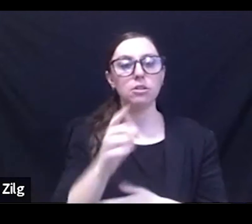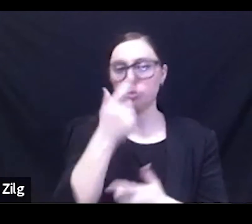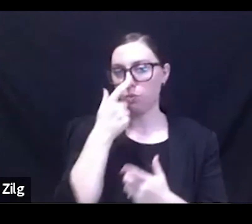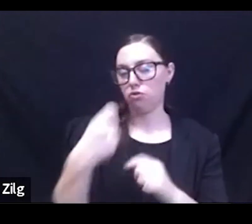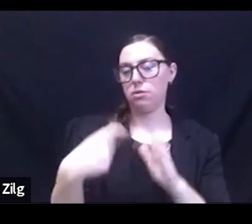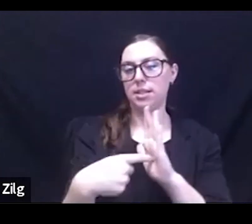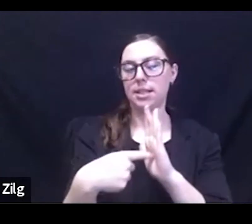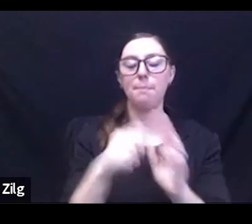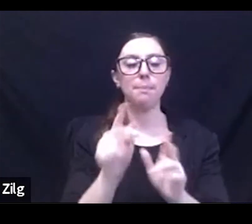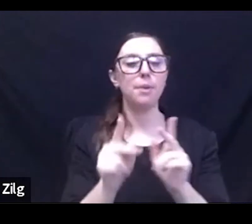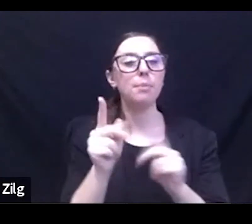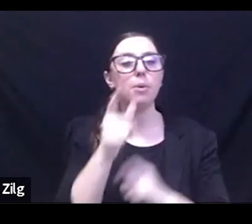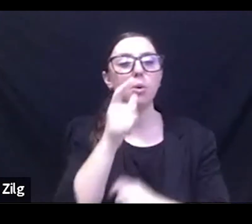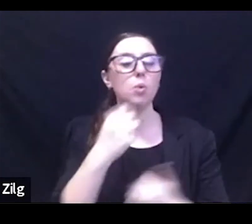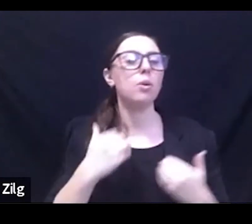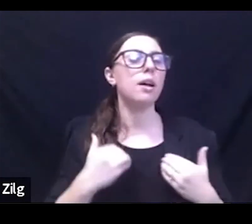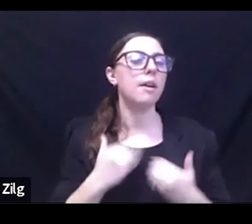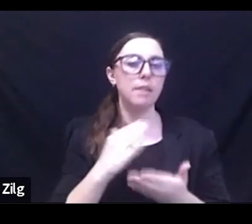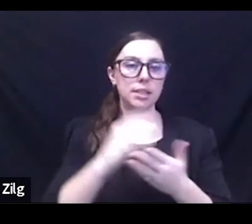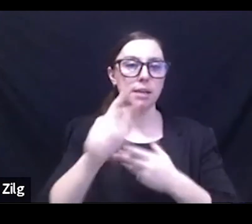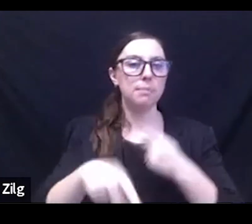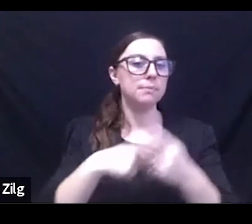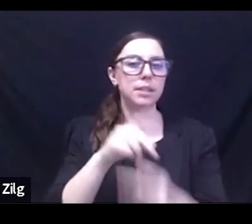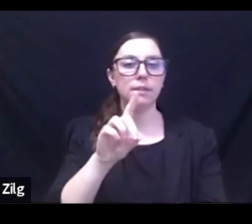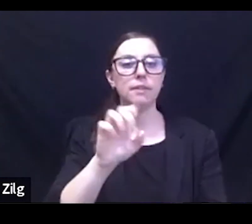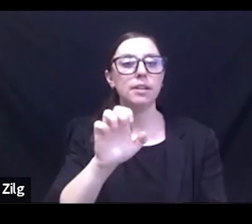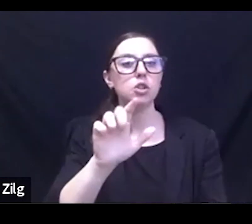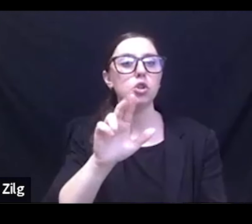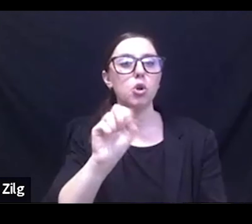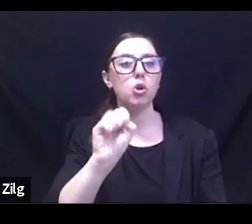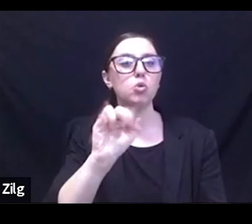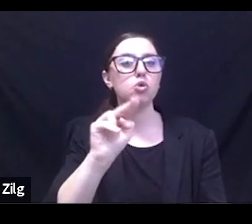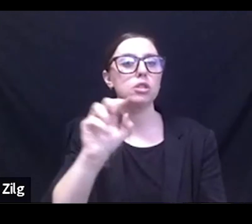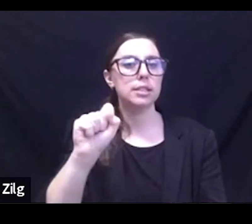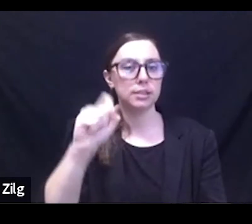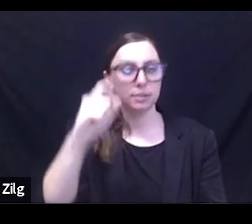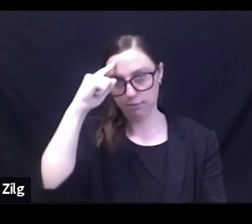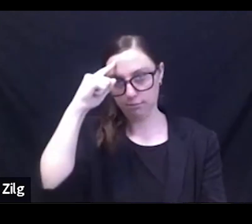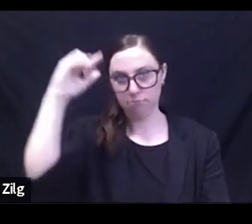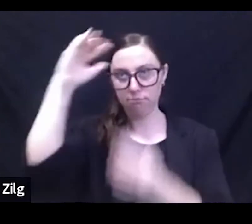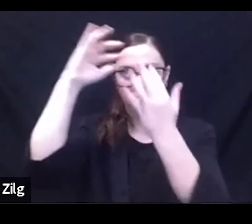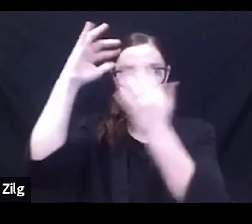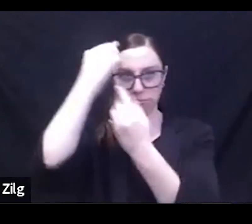example is individuals who experience some kind of delusions. I had, for a while, this case where the